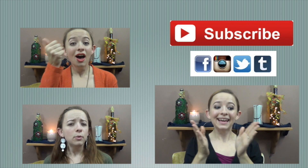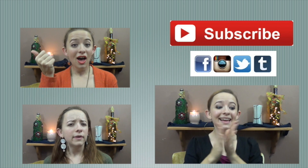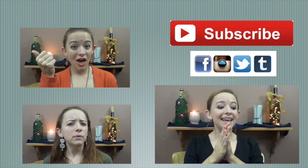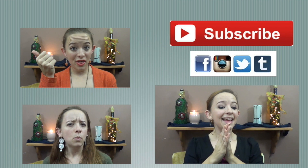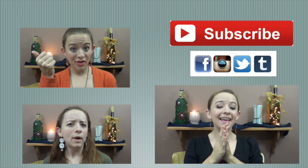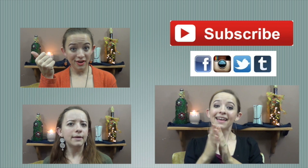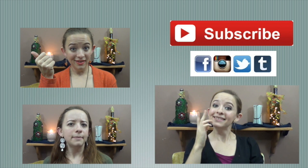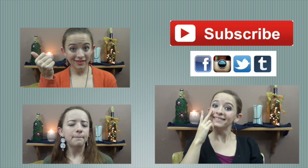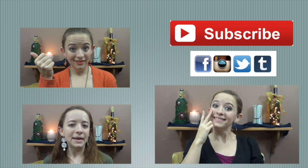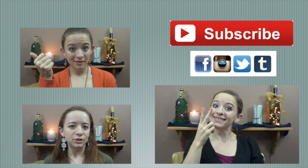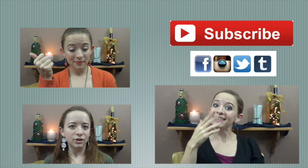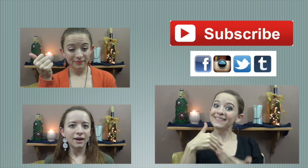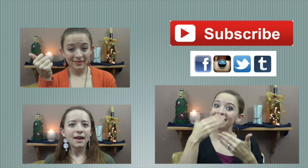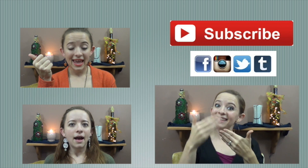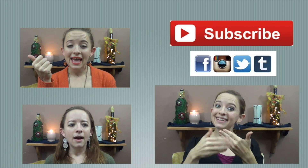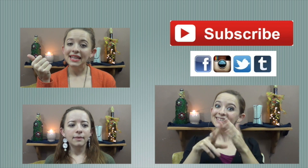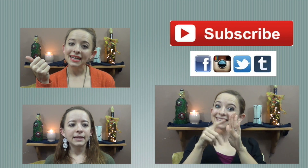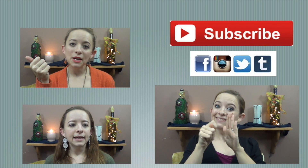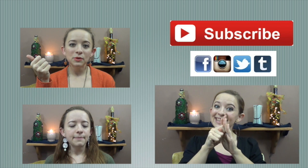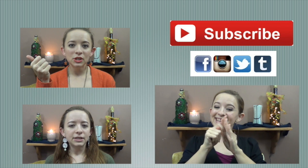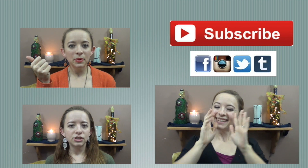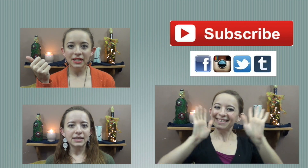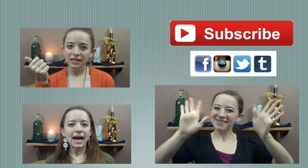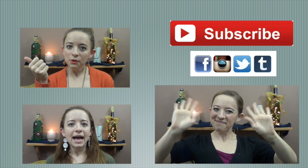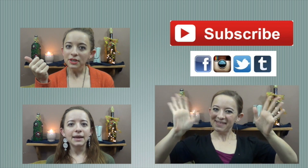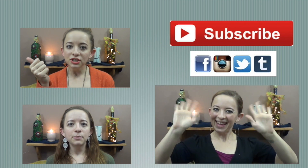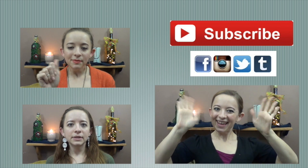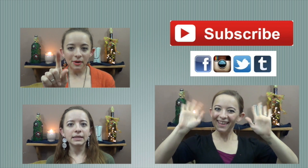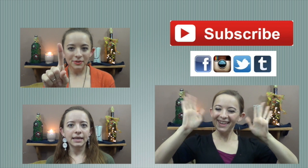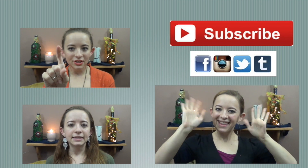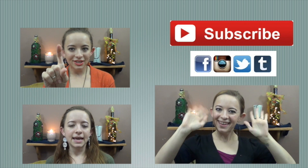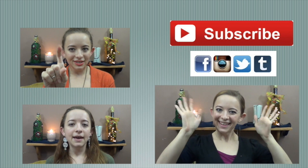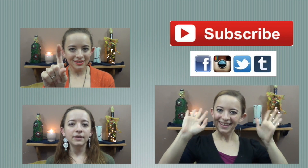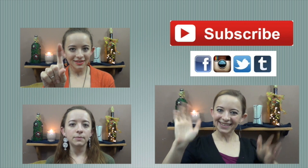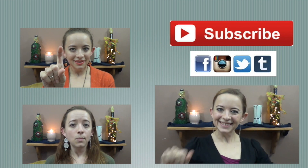let me know what you think and yeah I will see you in the next video! Bye everybody!